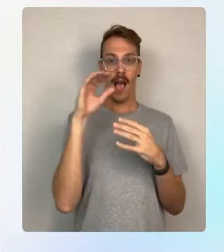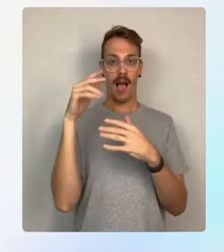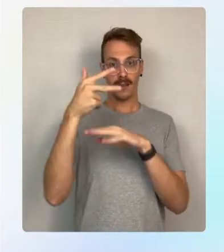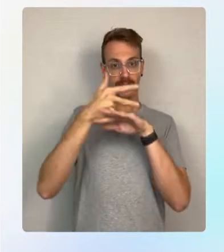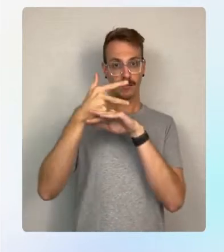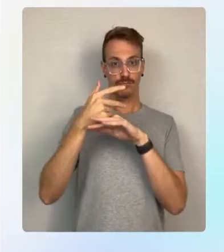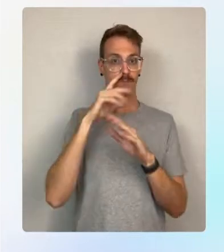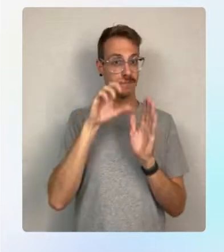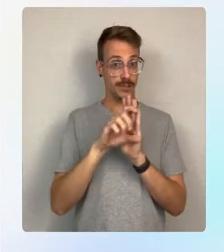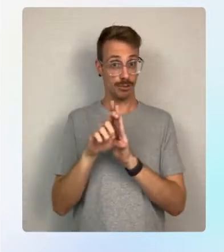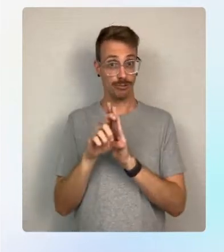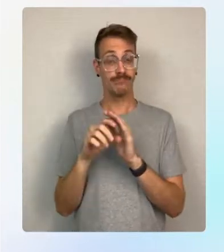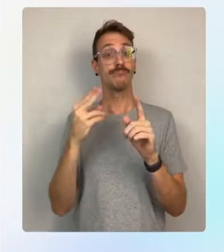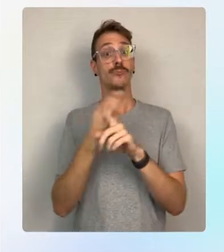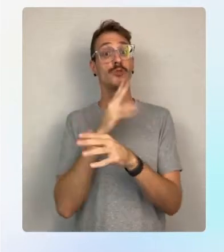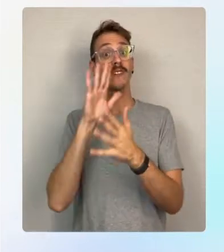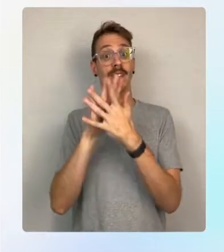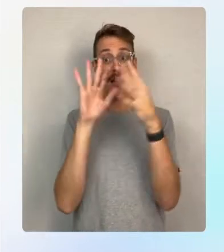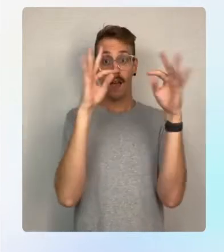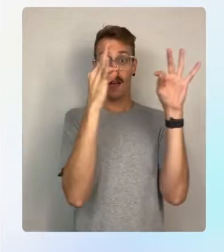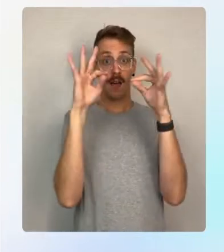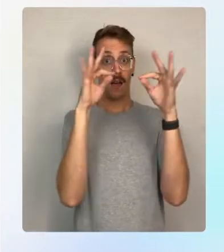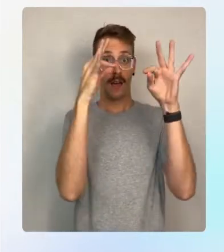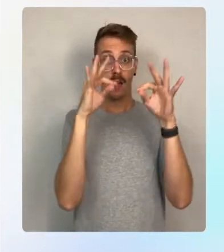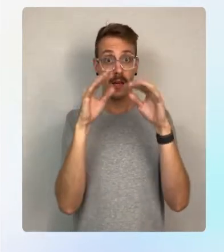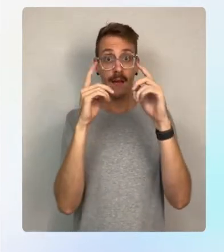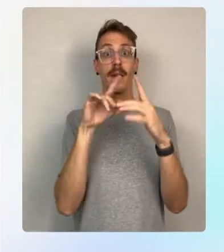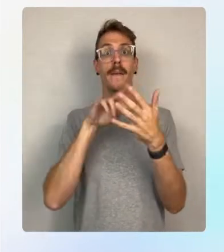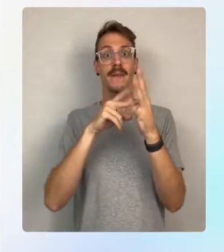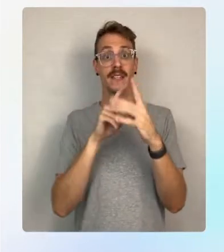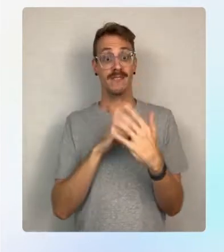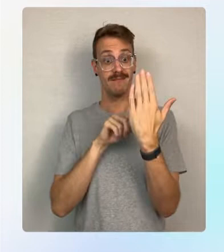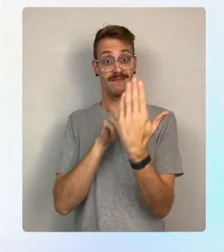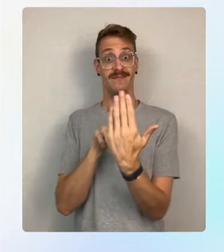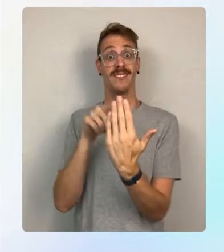We then use the gaze information to move the high resolution region around.